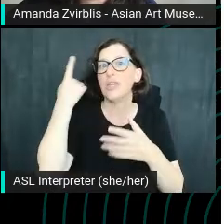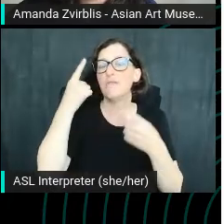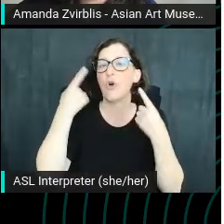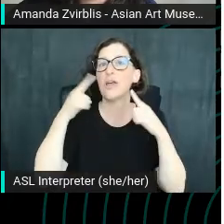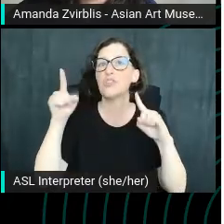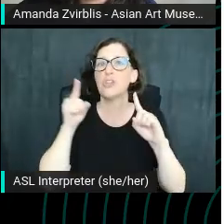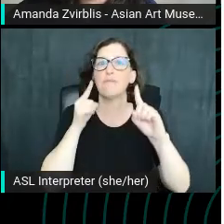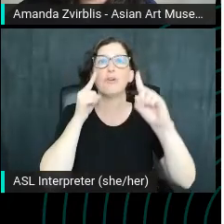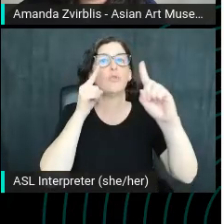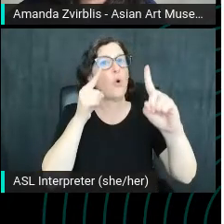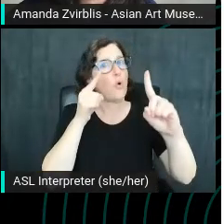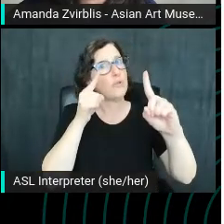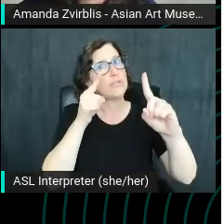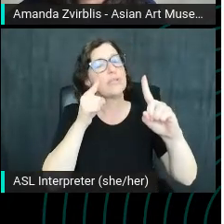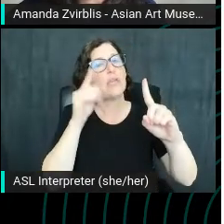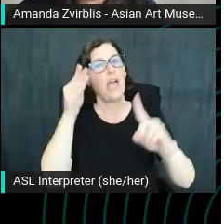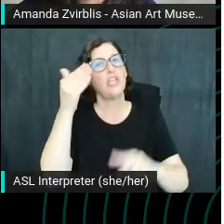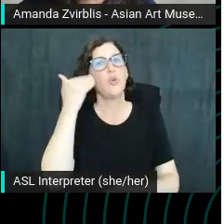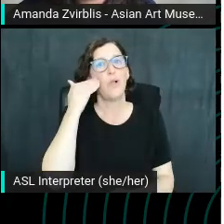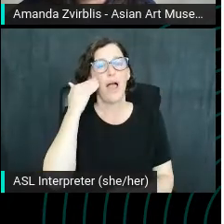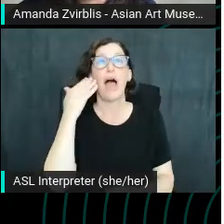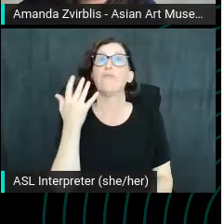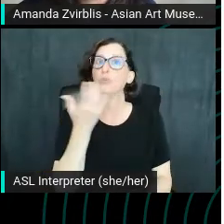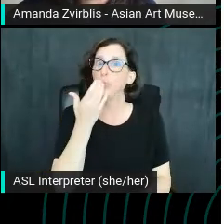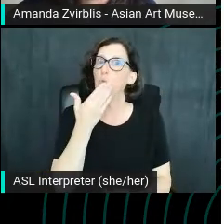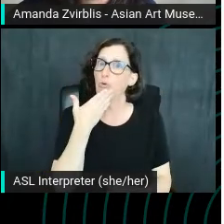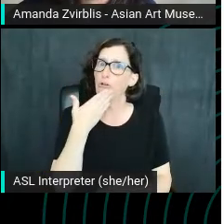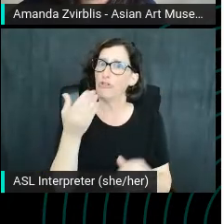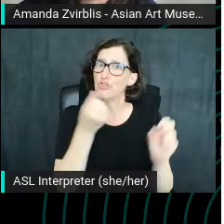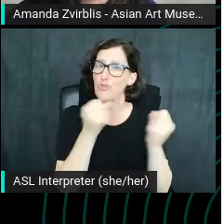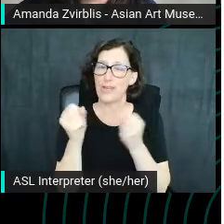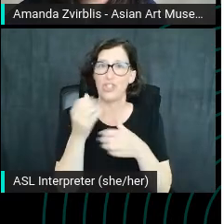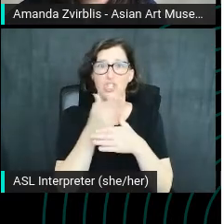and you'll have an impressive strategy to share with decision makers.